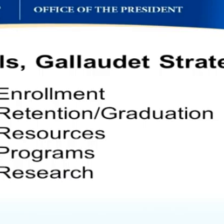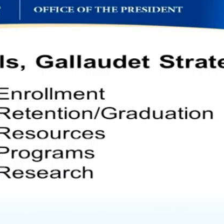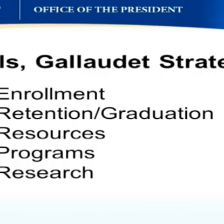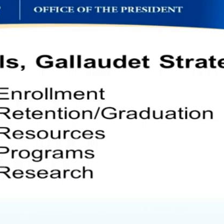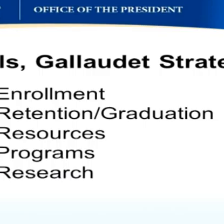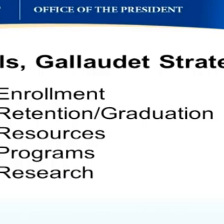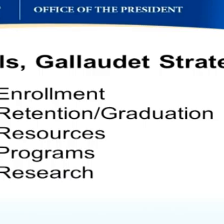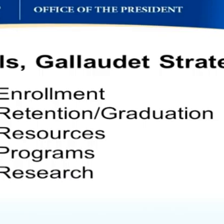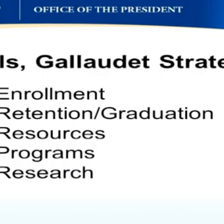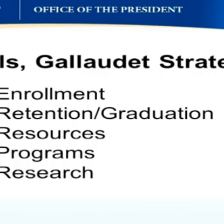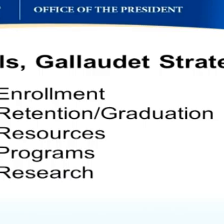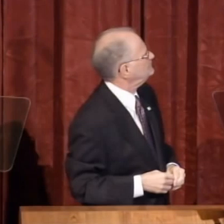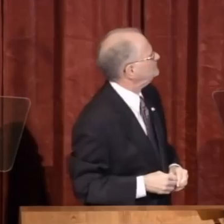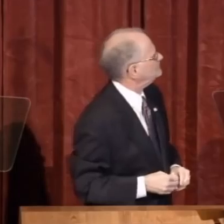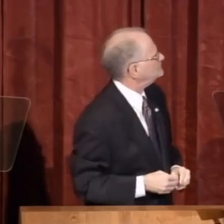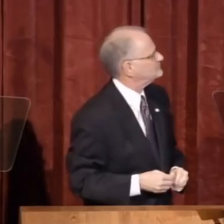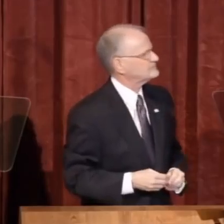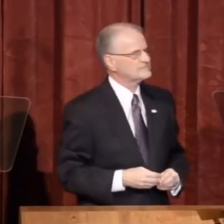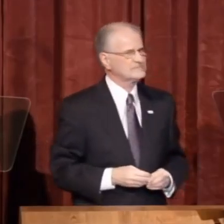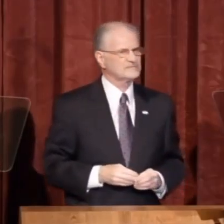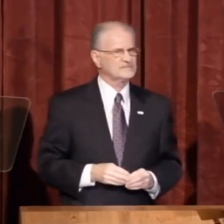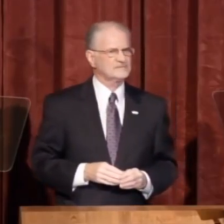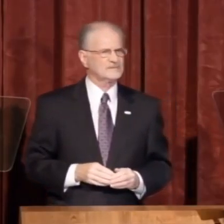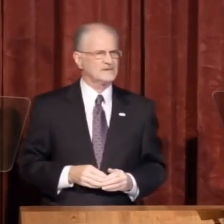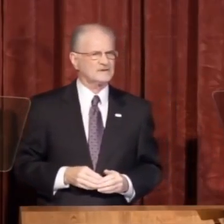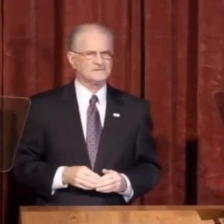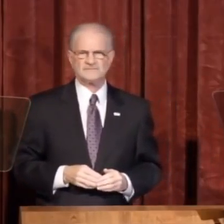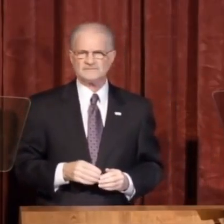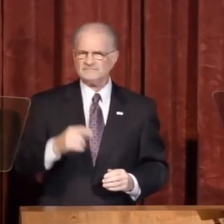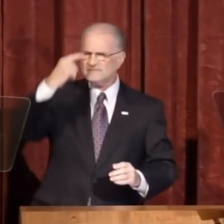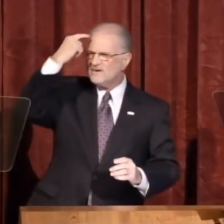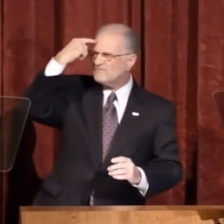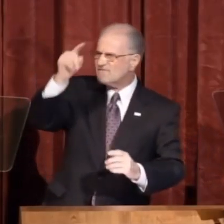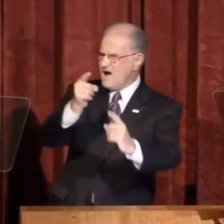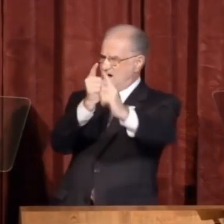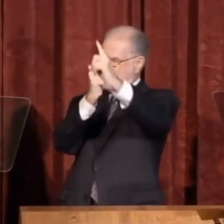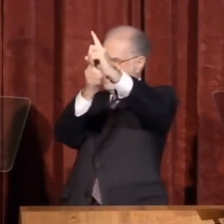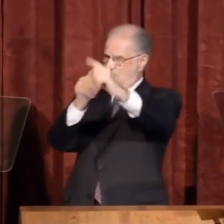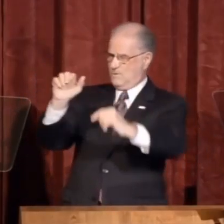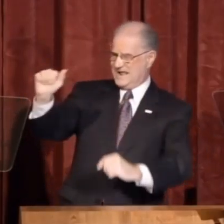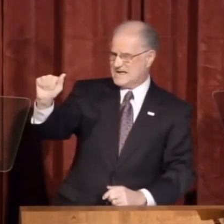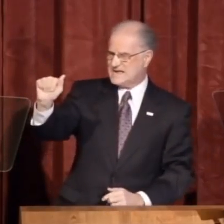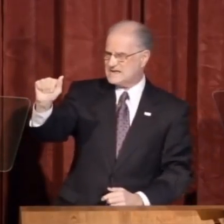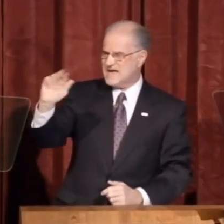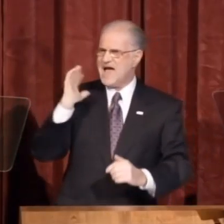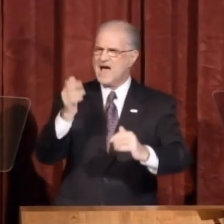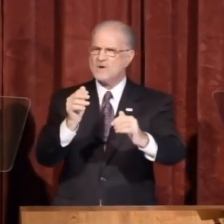Because comparing our past with our present makes us dream of our future.